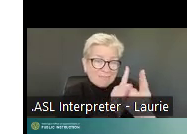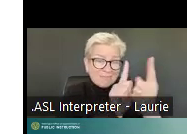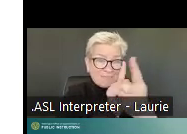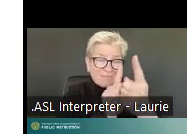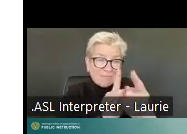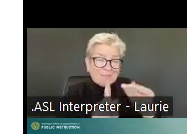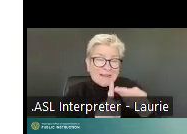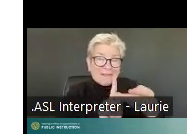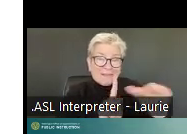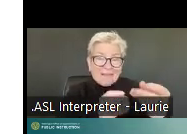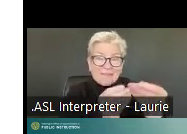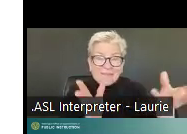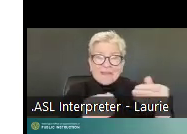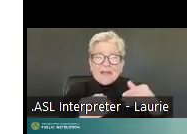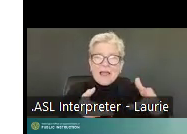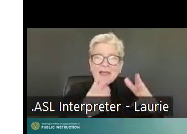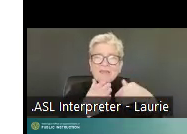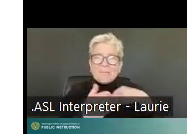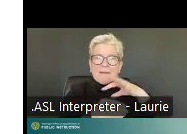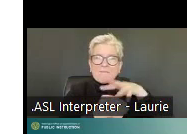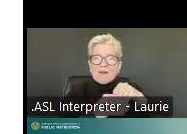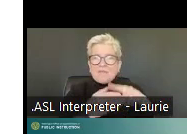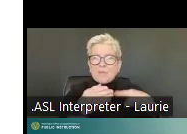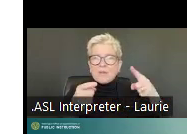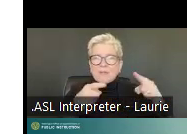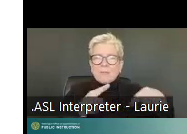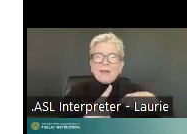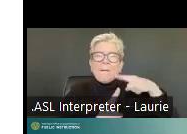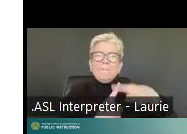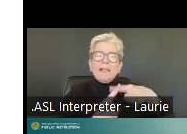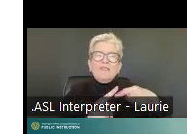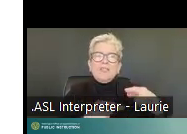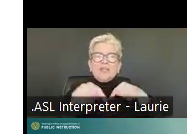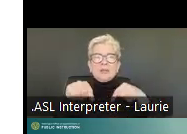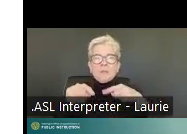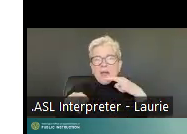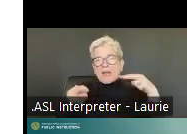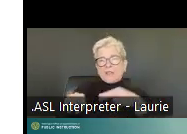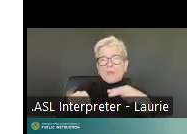what is happening. And also look at your feeder schools - do they have a practice